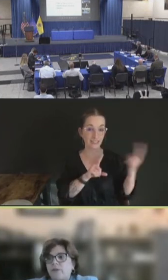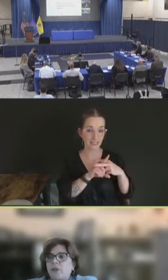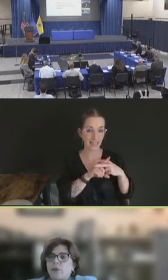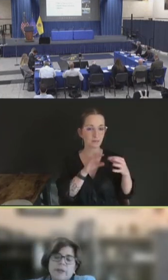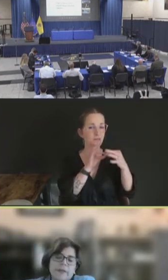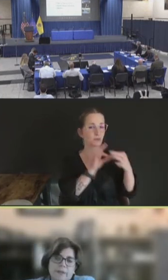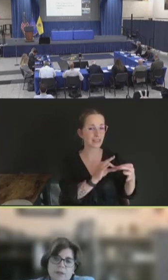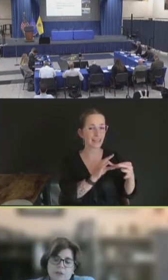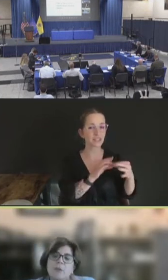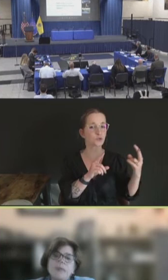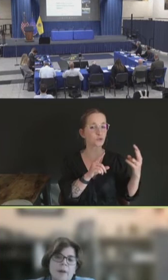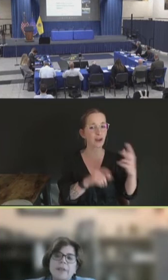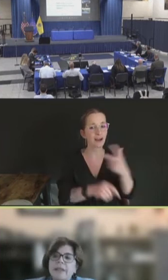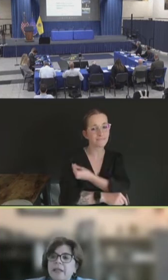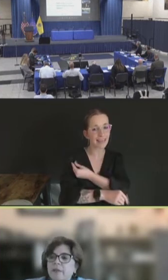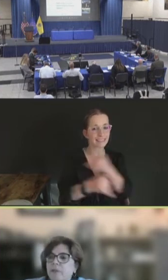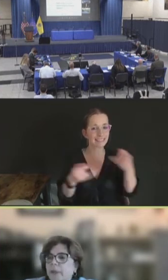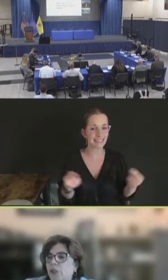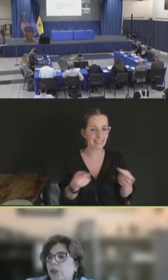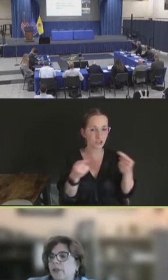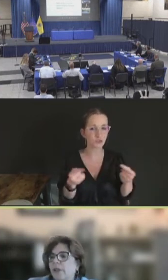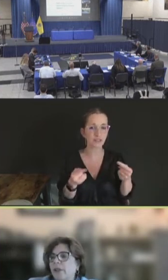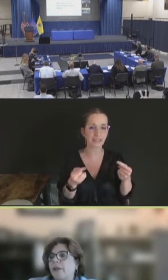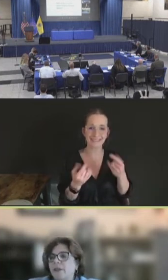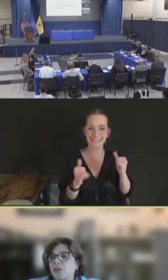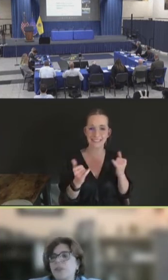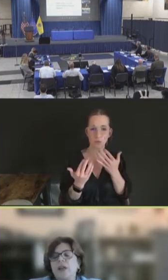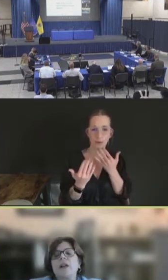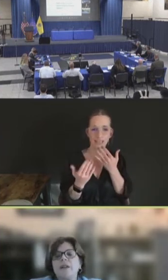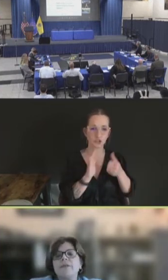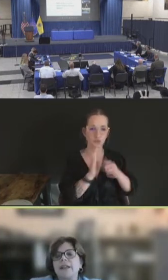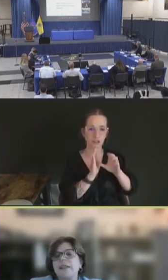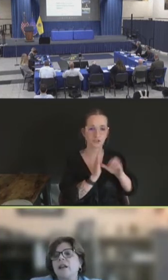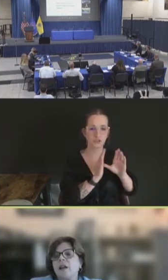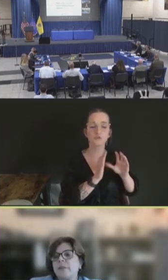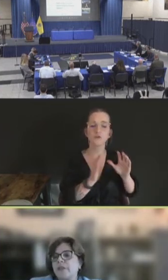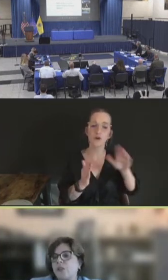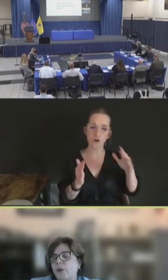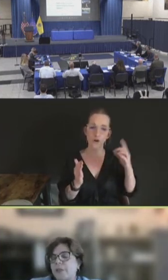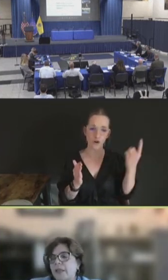review. And there's always up-to-date information on the HRSA.gov vaccine compensation website.